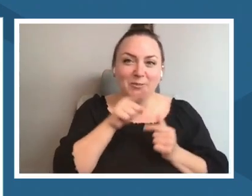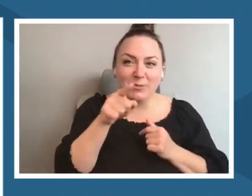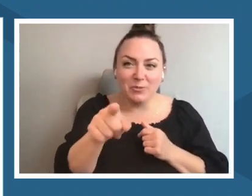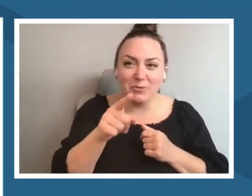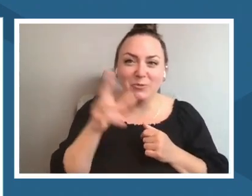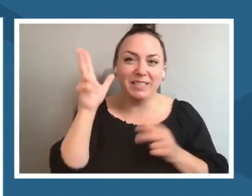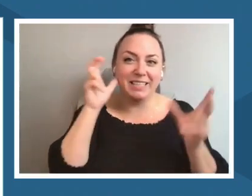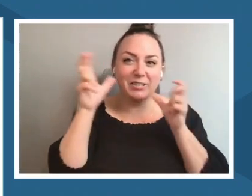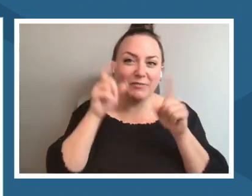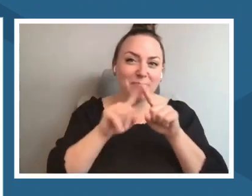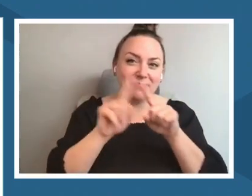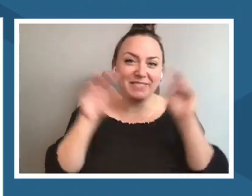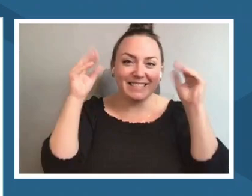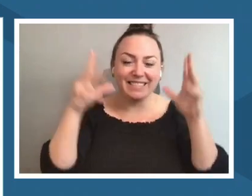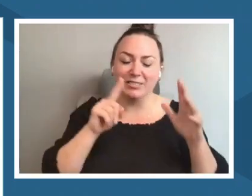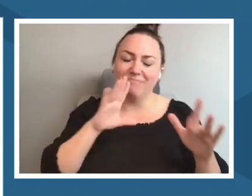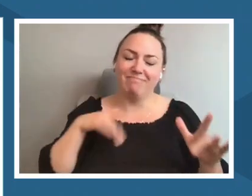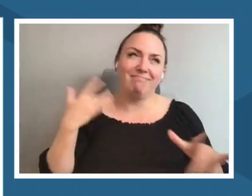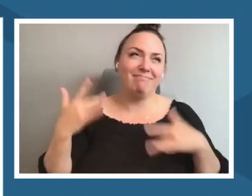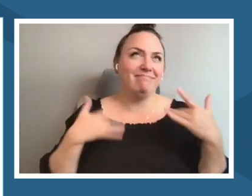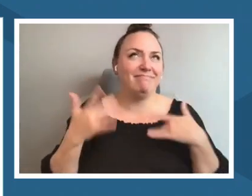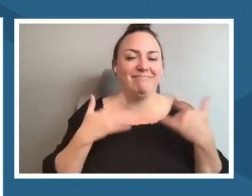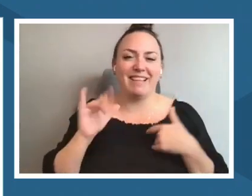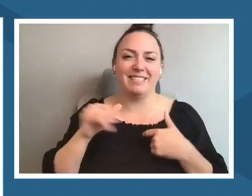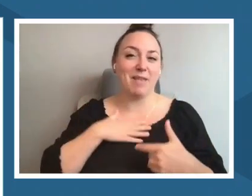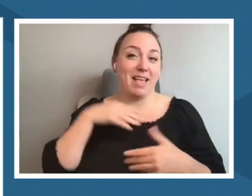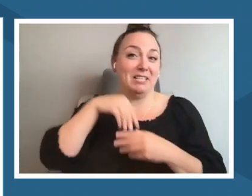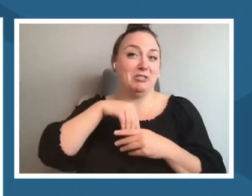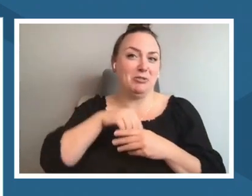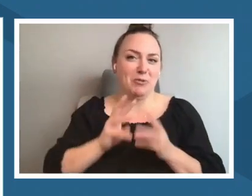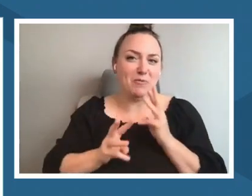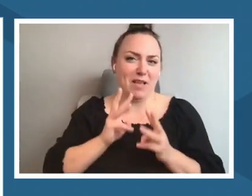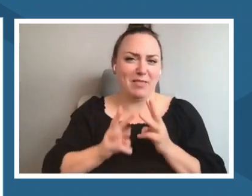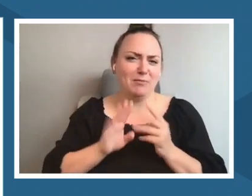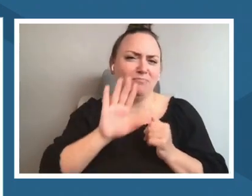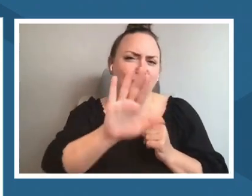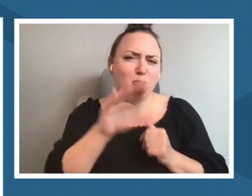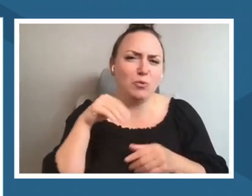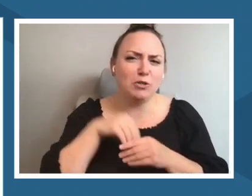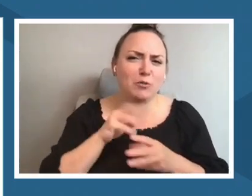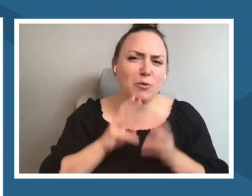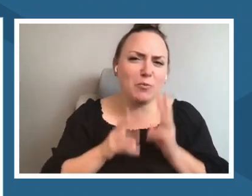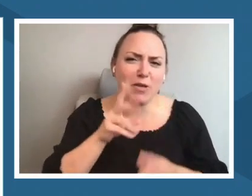super excited about that that's my internal weather what's your internal